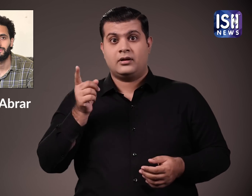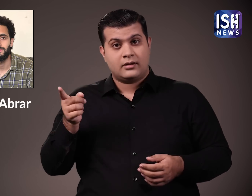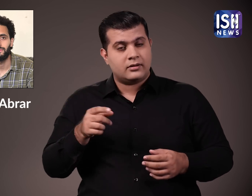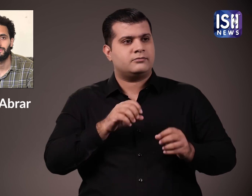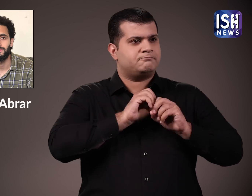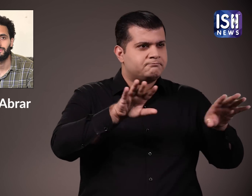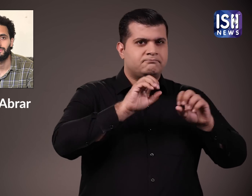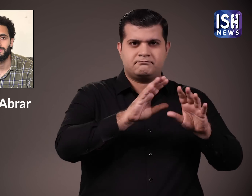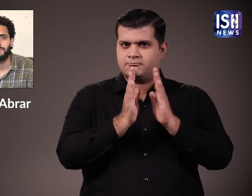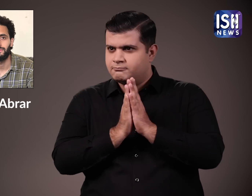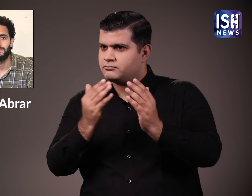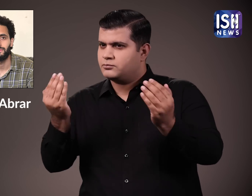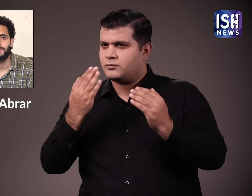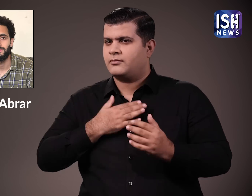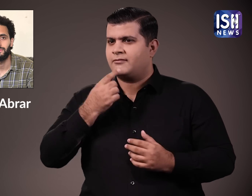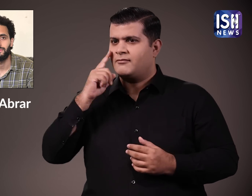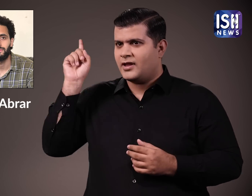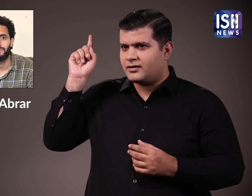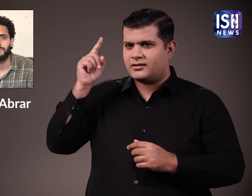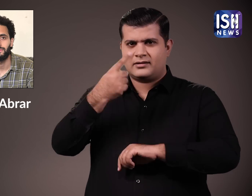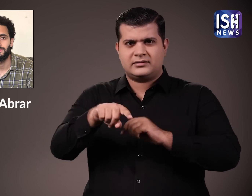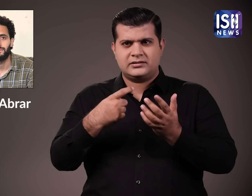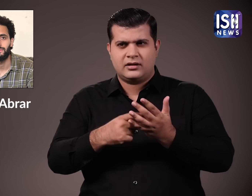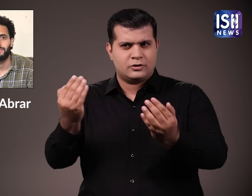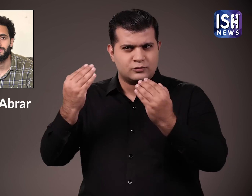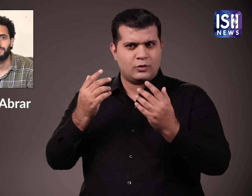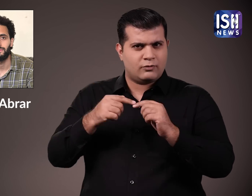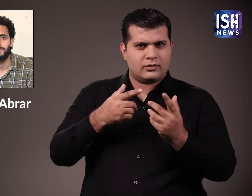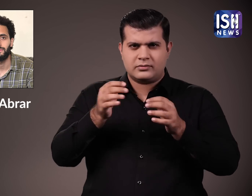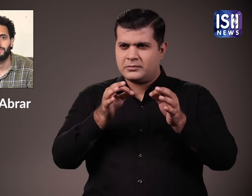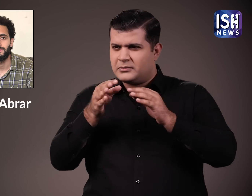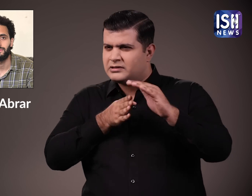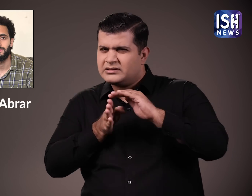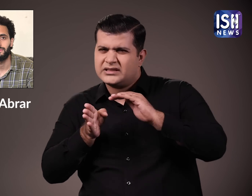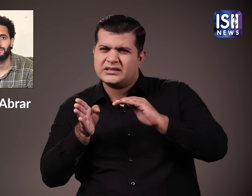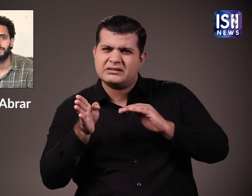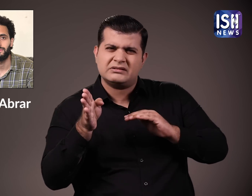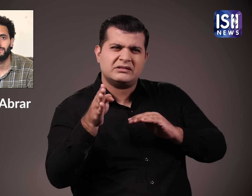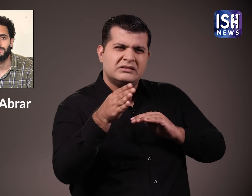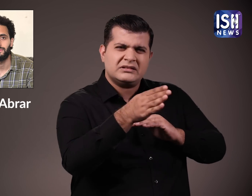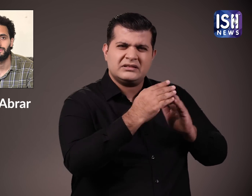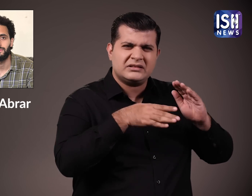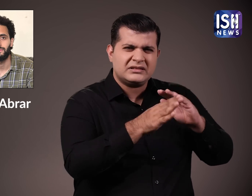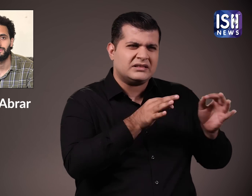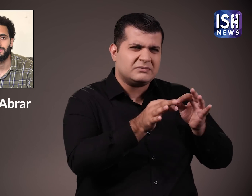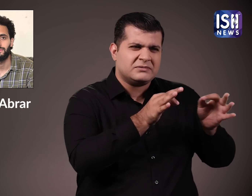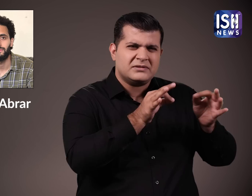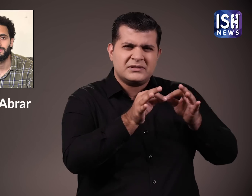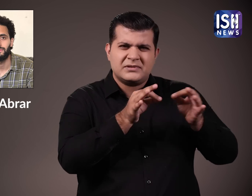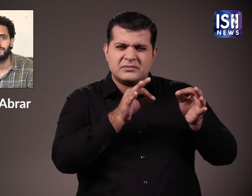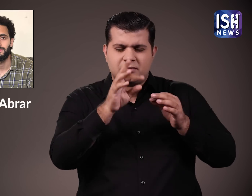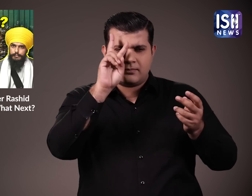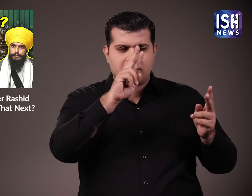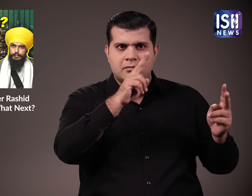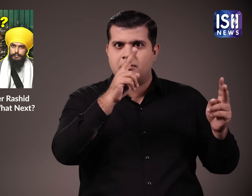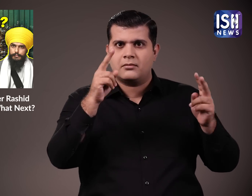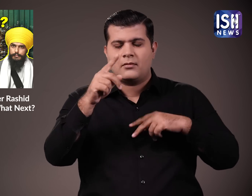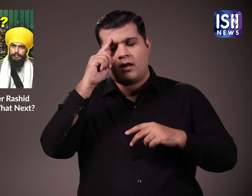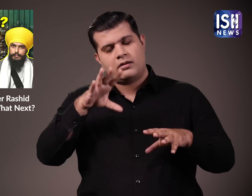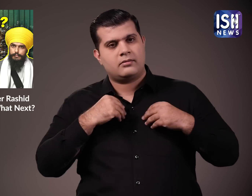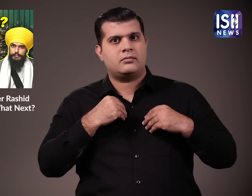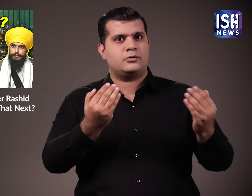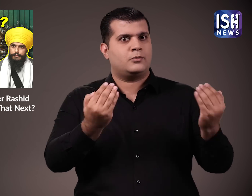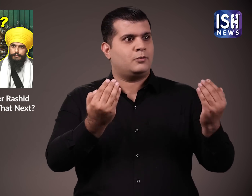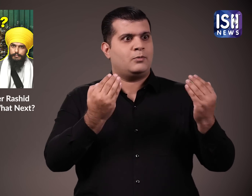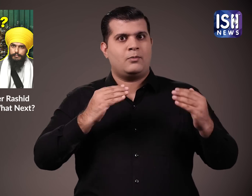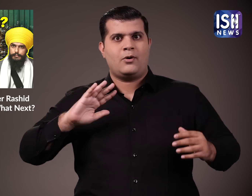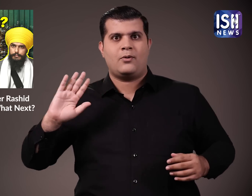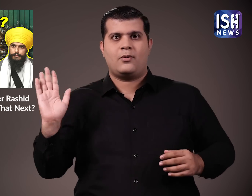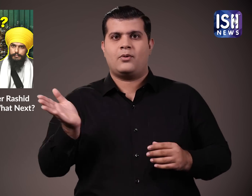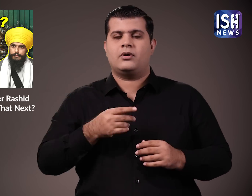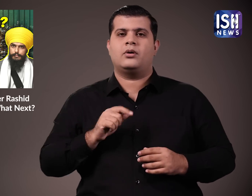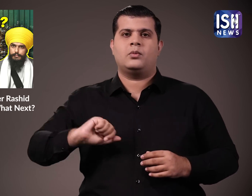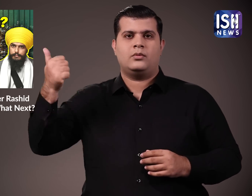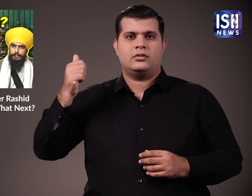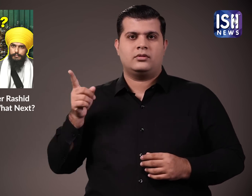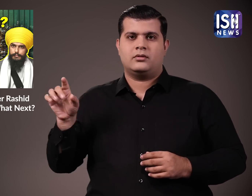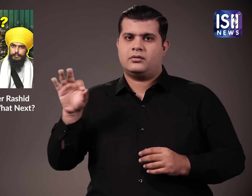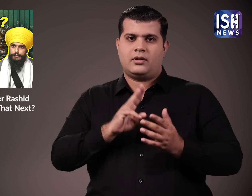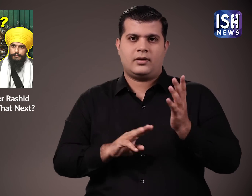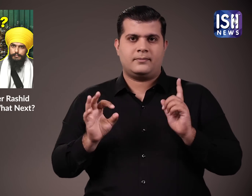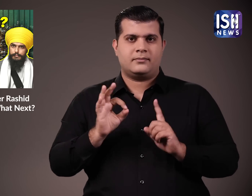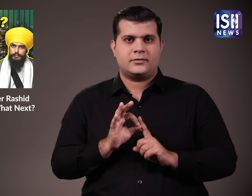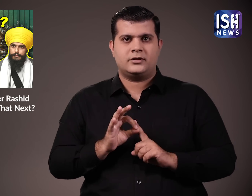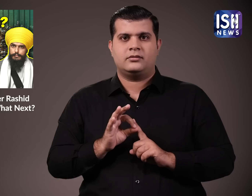They led his campaign, gathered public support, and formed strong local alliances, which contributed to his victory and becoming MP.